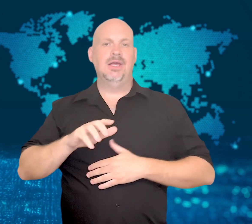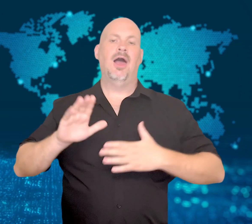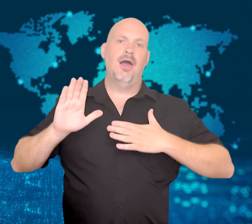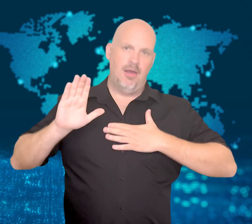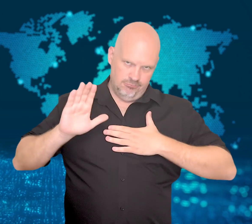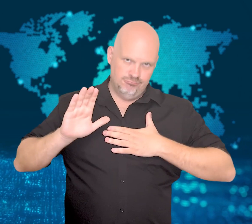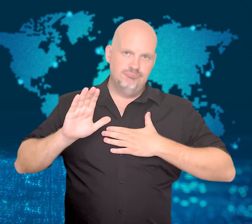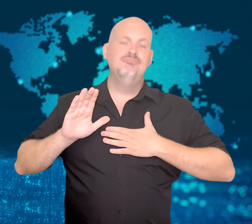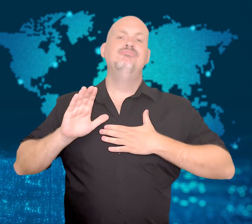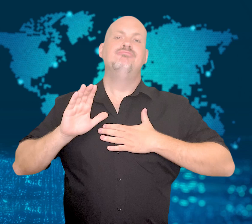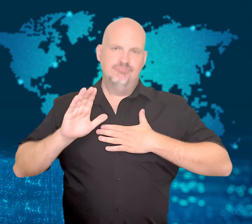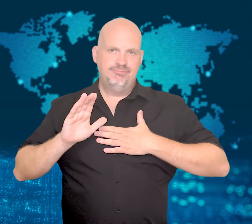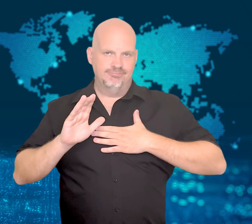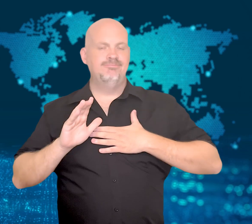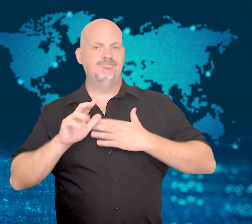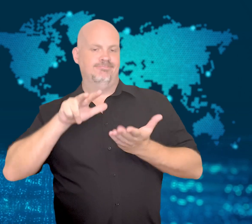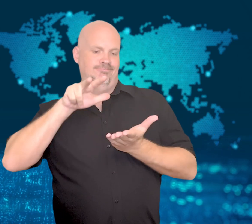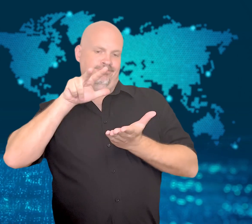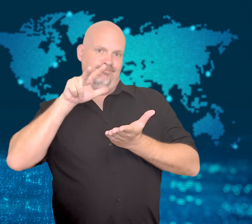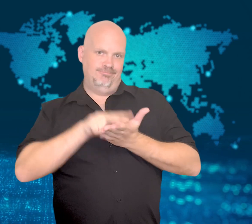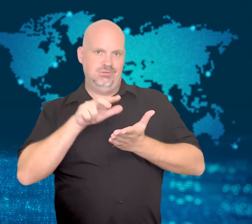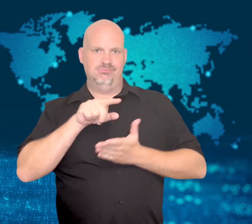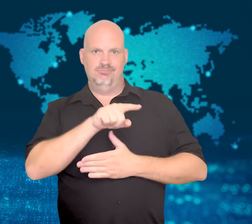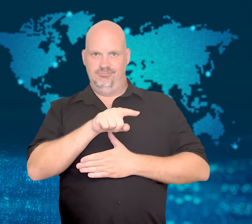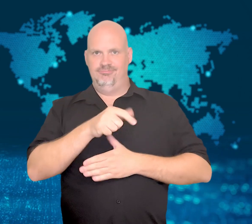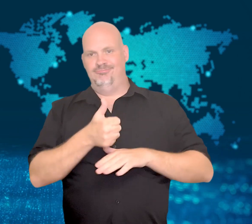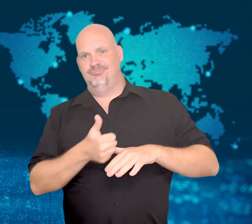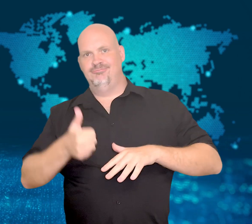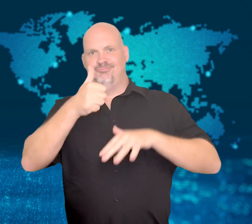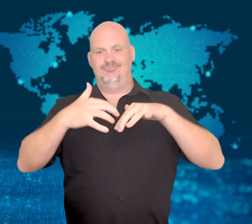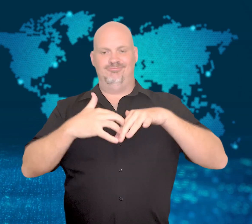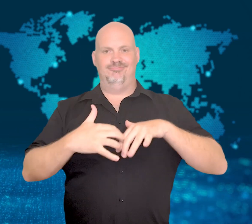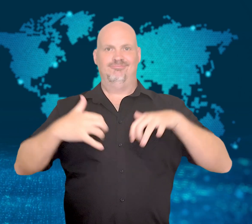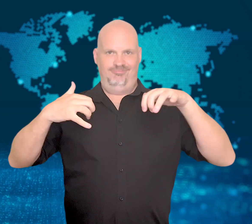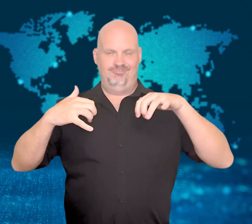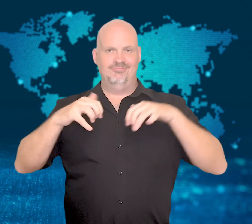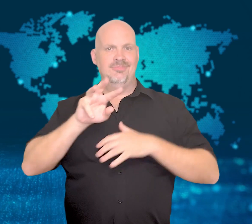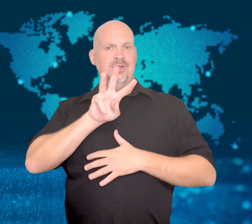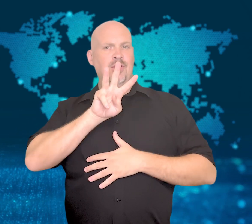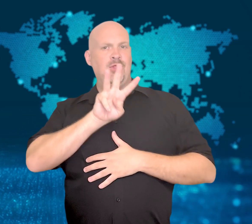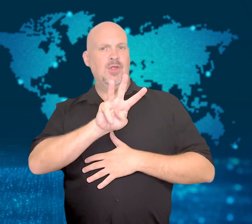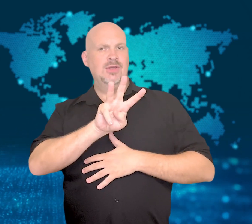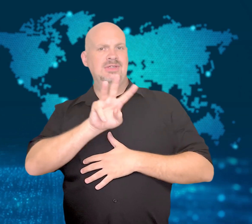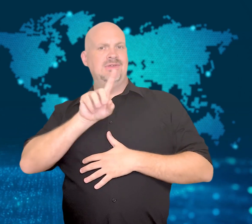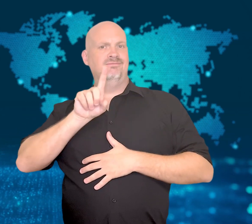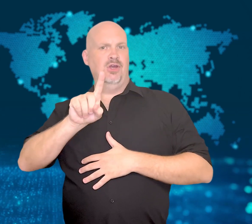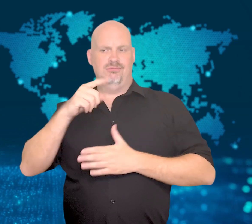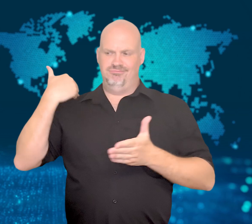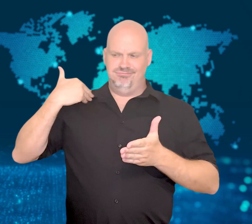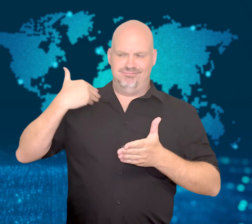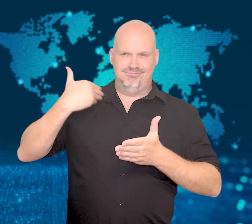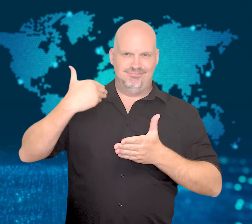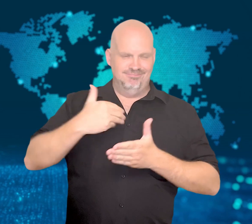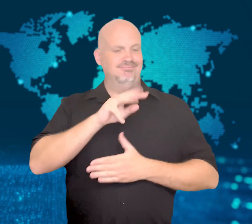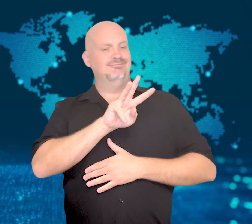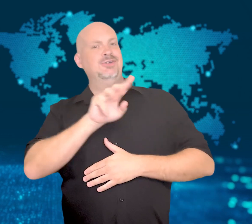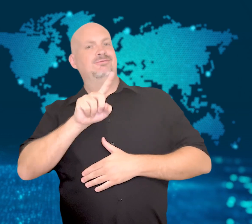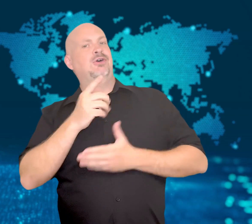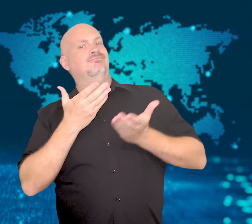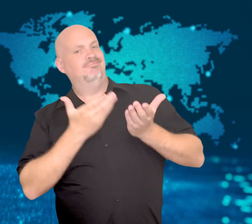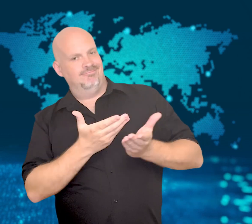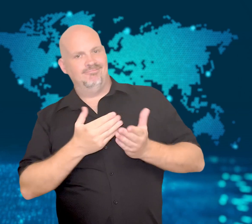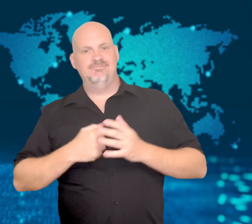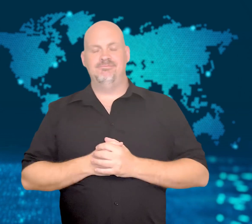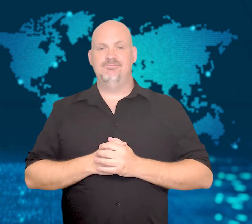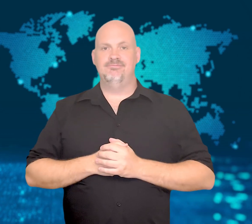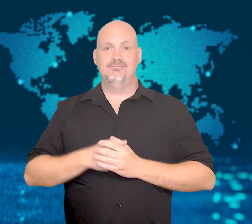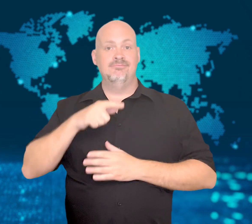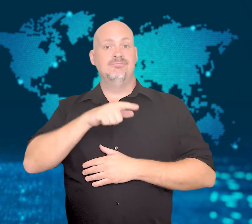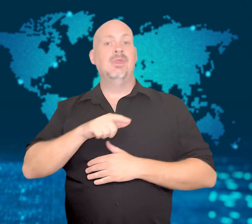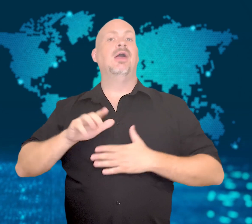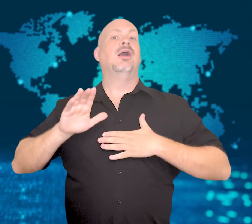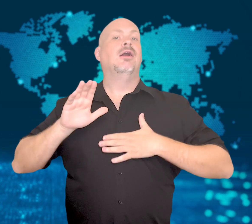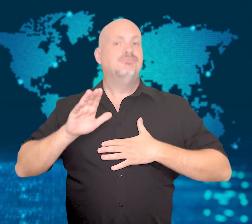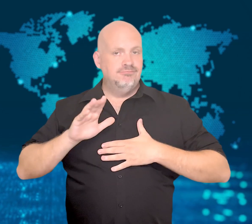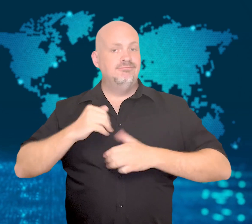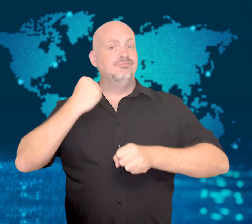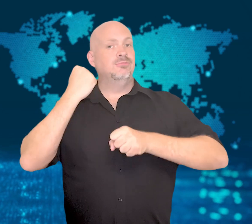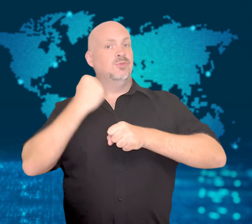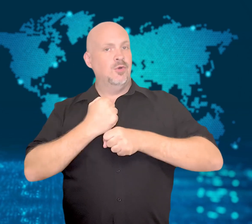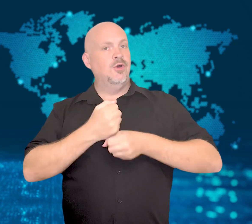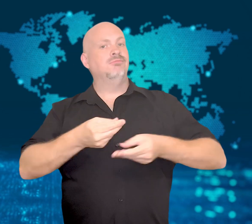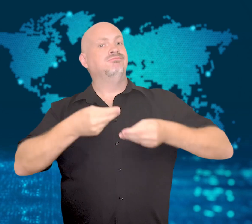has been sworn in as the country's 31st Prime Minister.